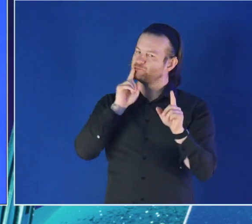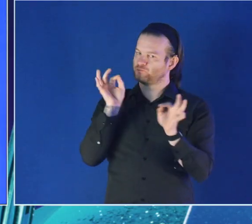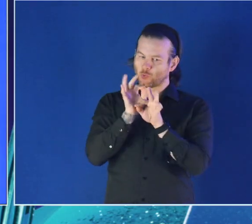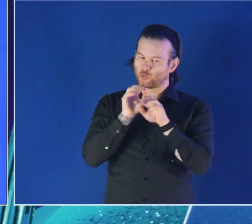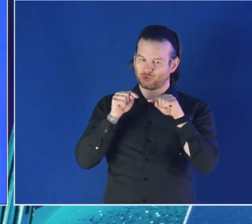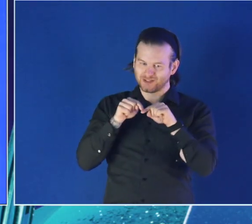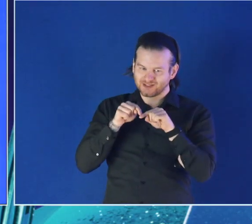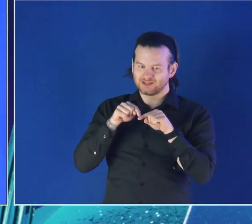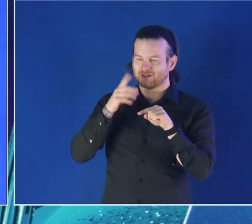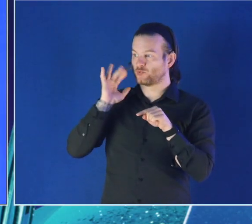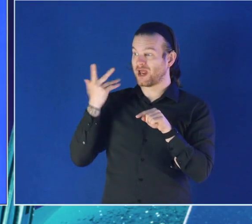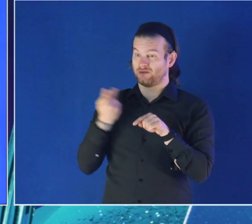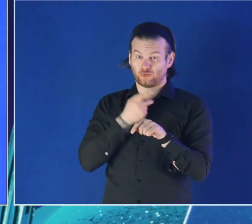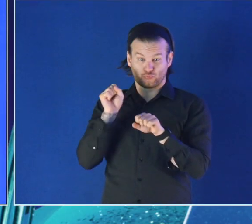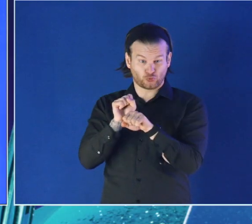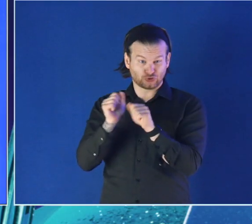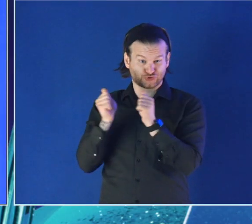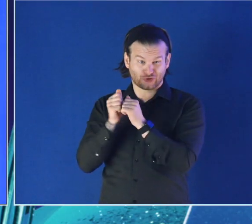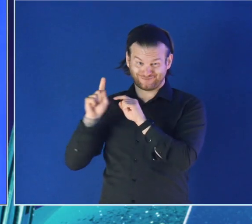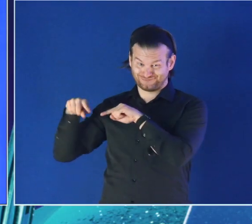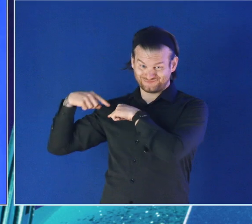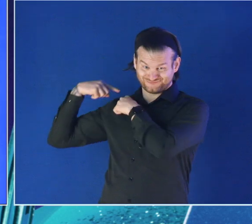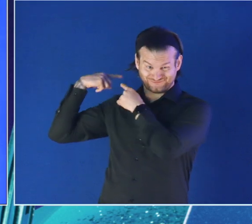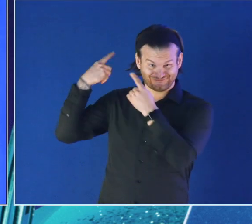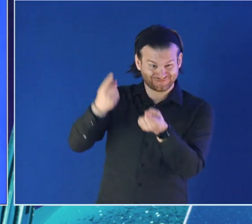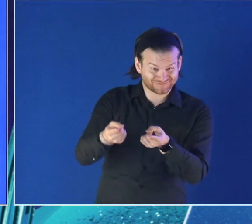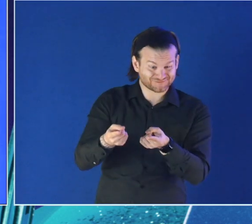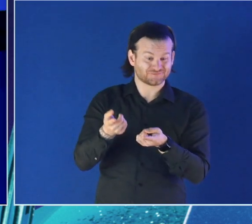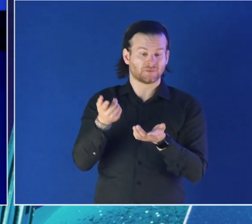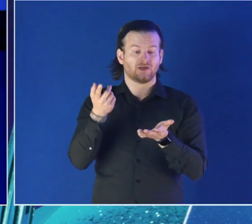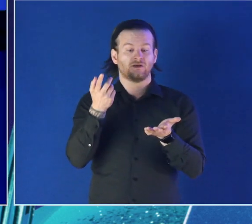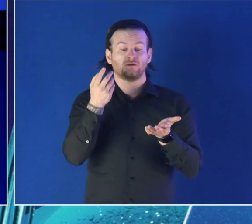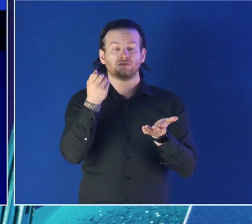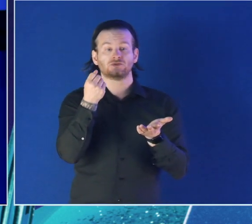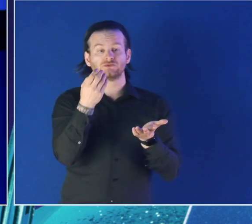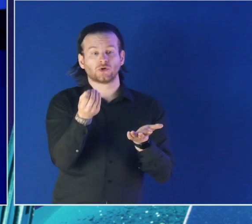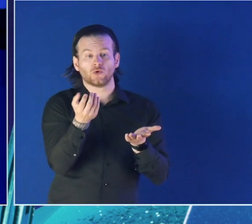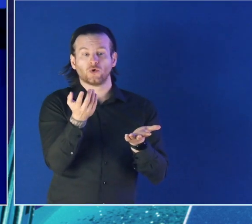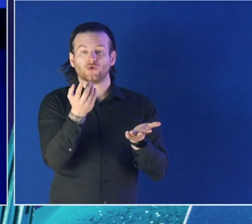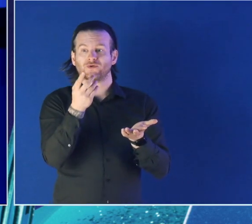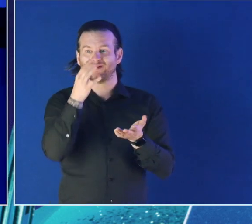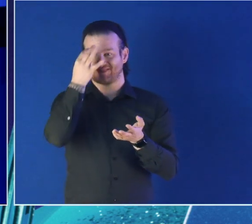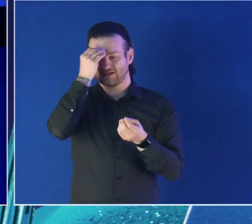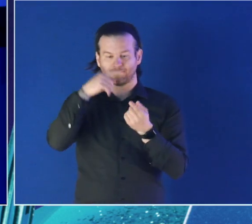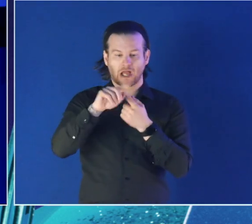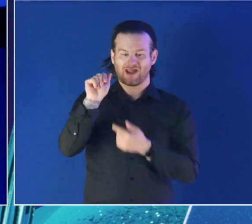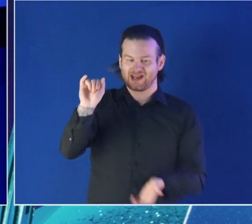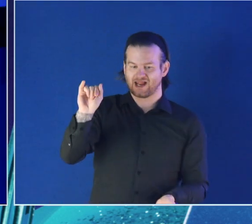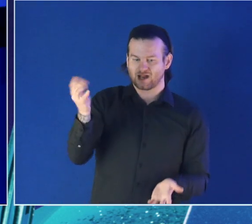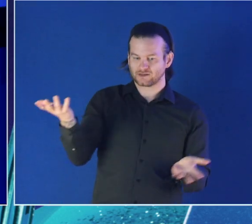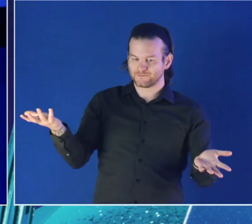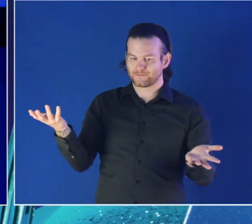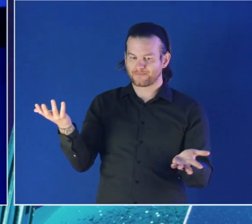What do you want the room to know? Ooh, lots. First and foremost is AI, making sure that we get it out there and it's responsible.